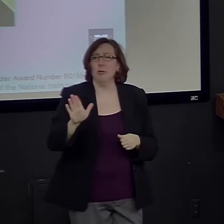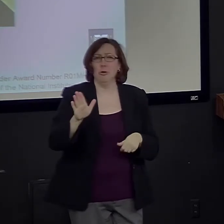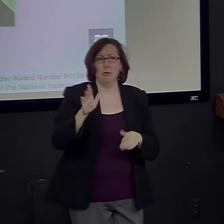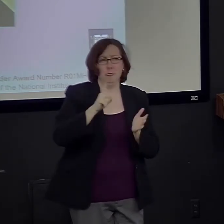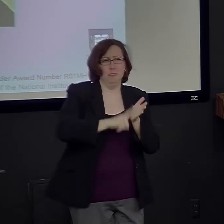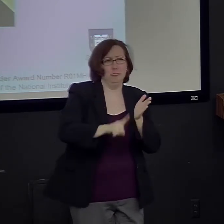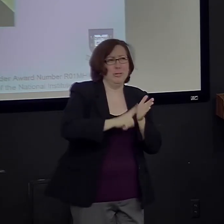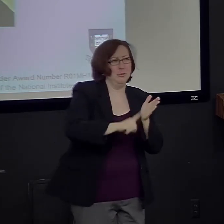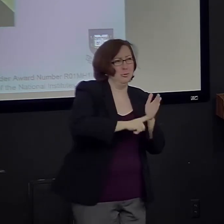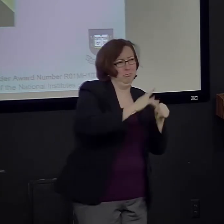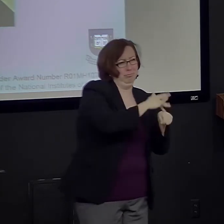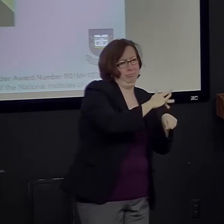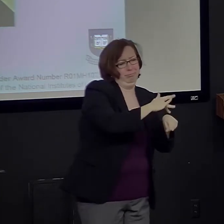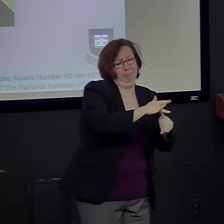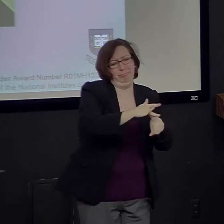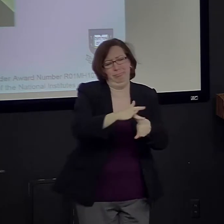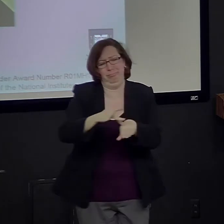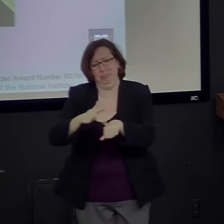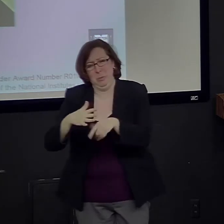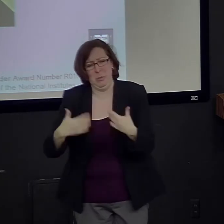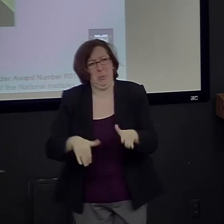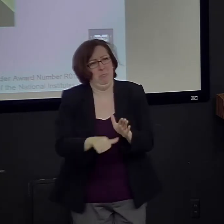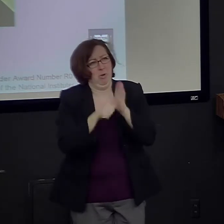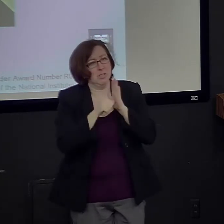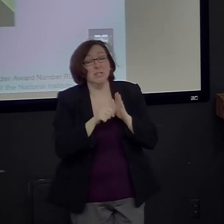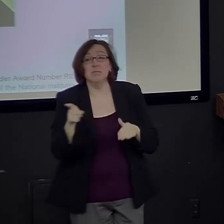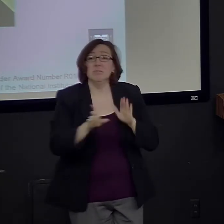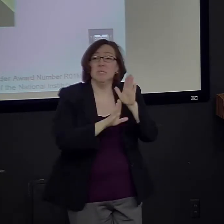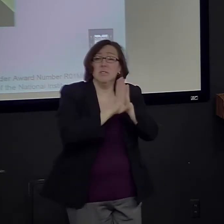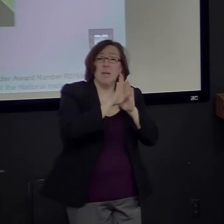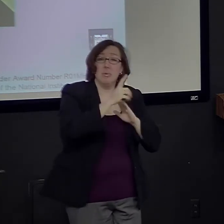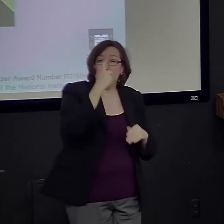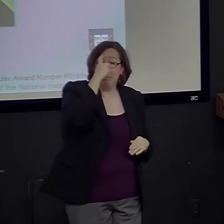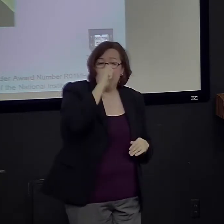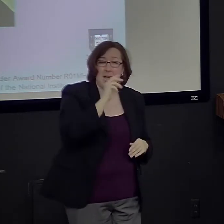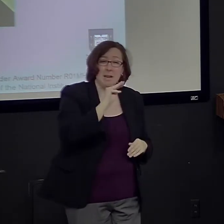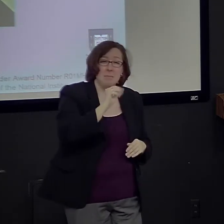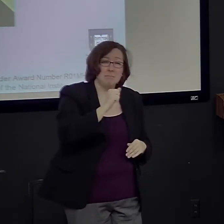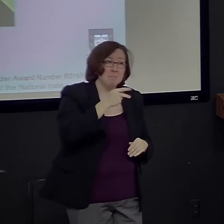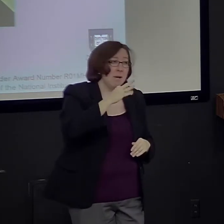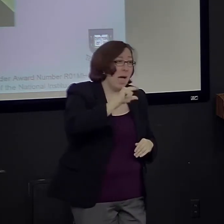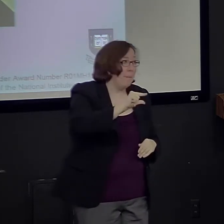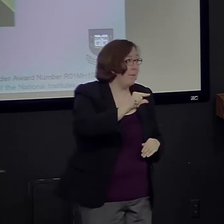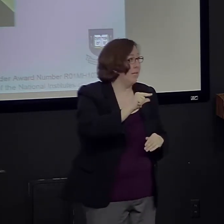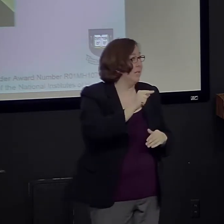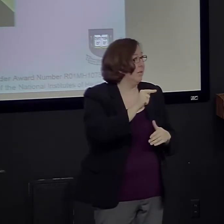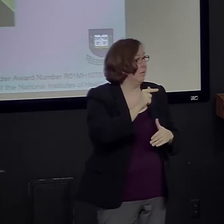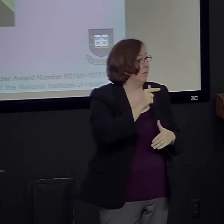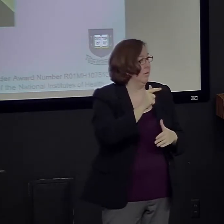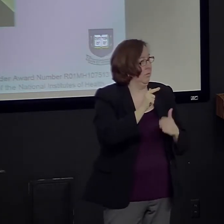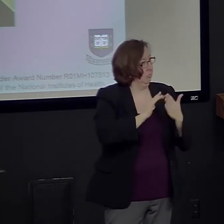Her work ranges from developing brain mapping procedures for neurosurgical applications